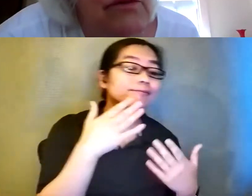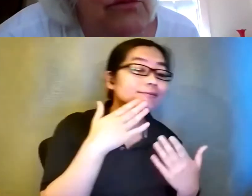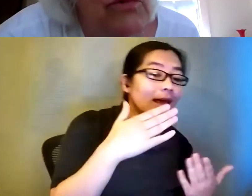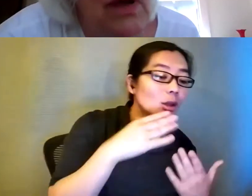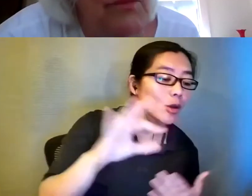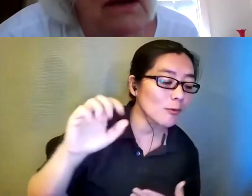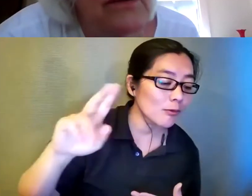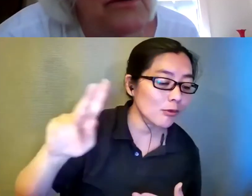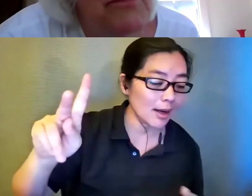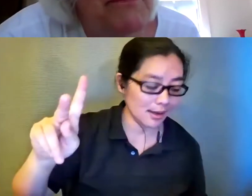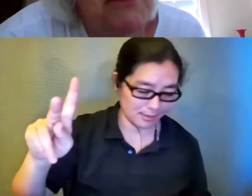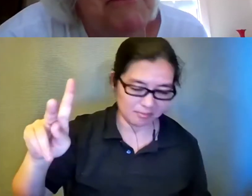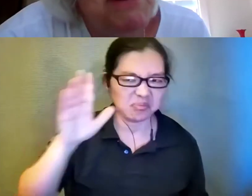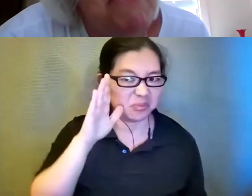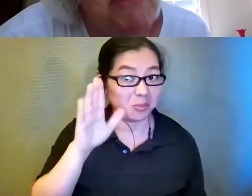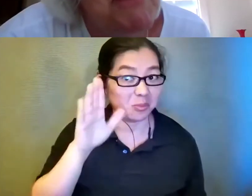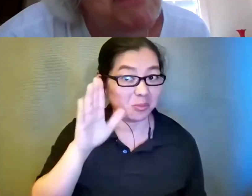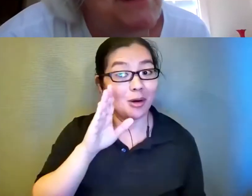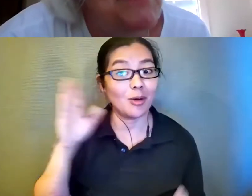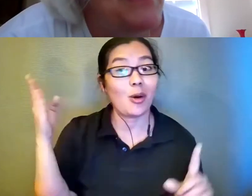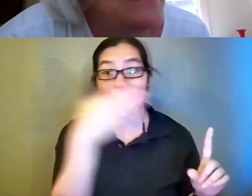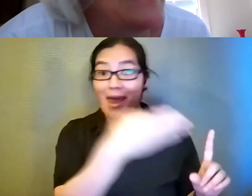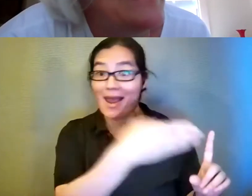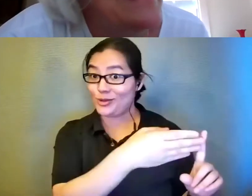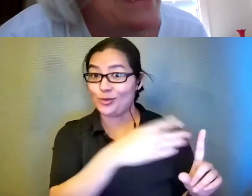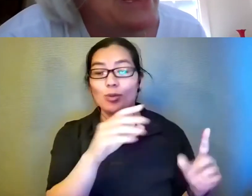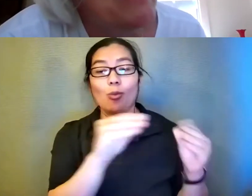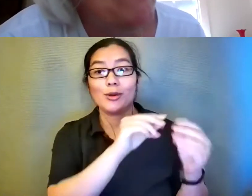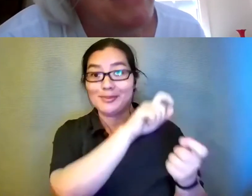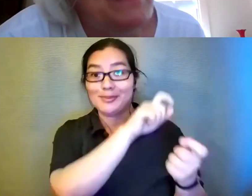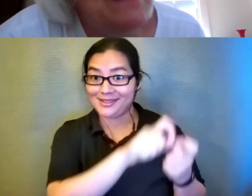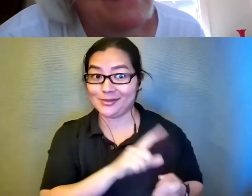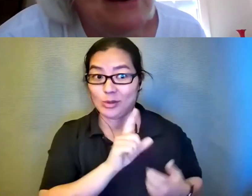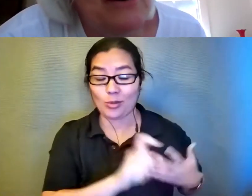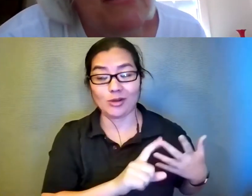We'll come back to you with more specific questions. But let's go